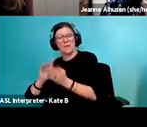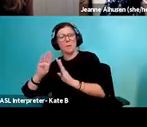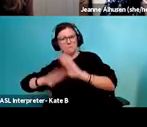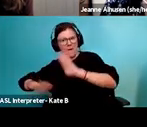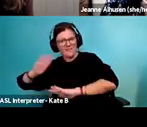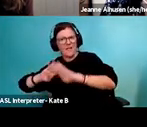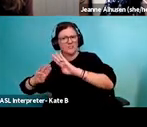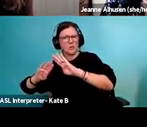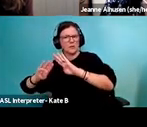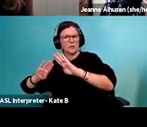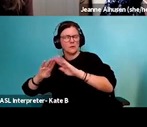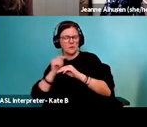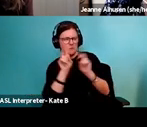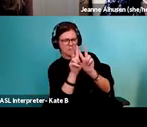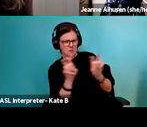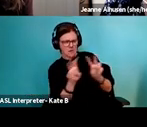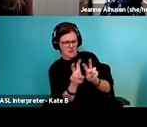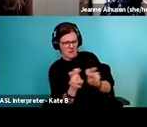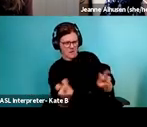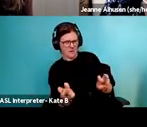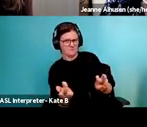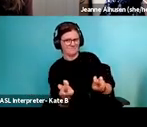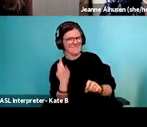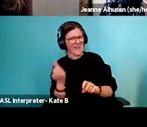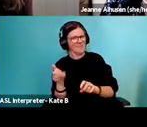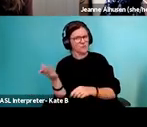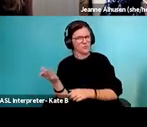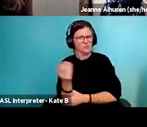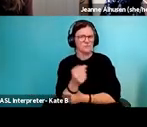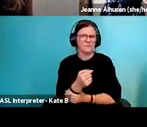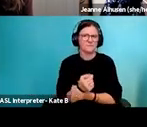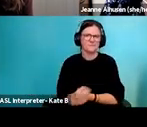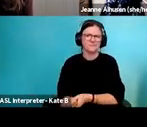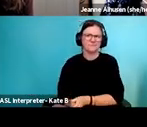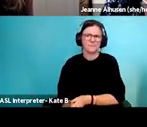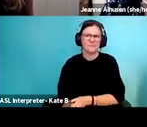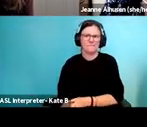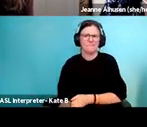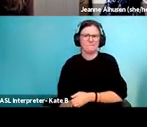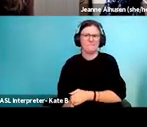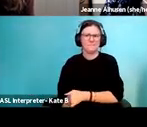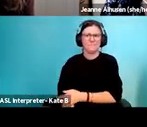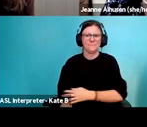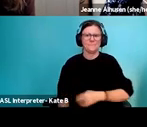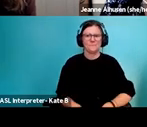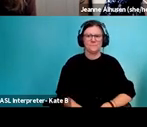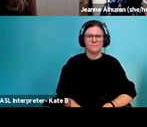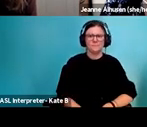and begin to parse those things. >> [DR. AMANDA REICHARD:] Excellent, thank